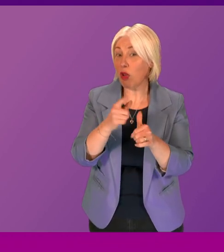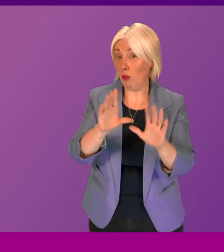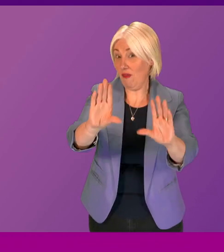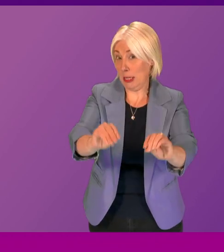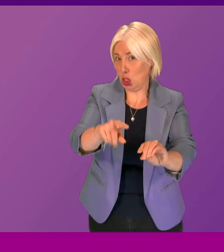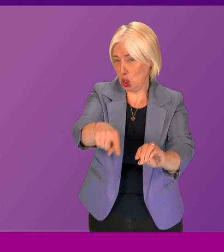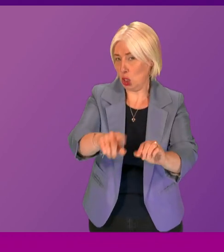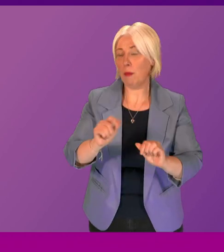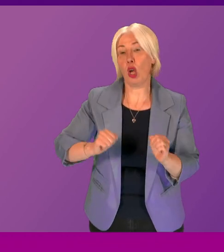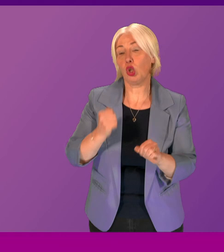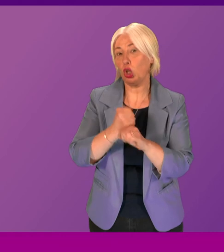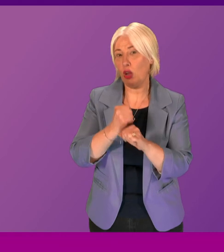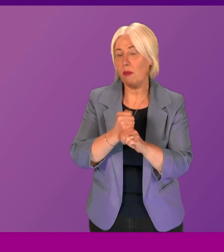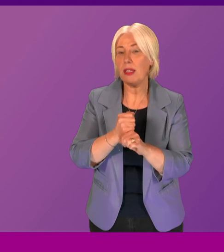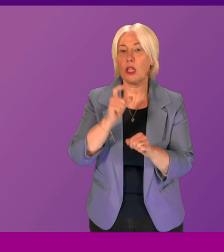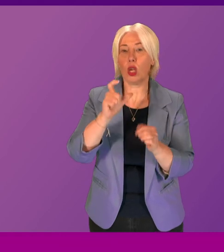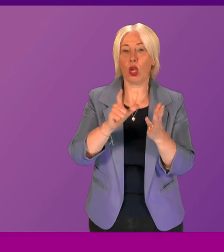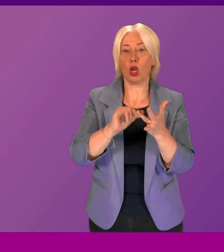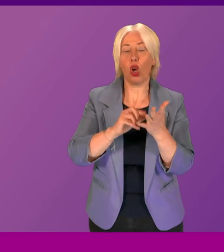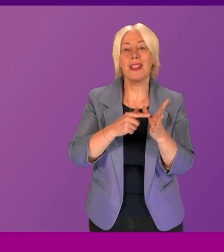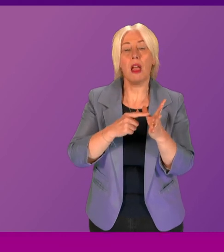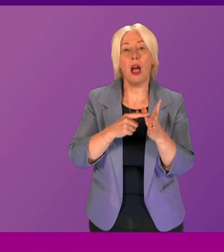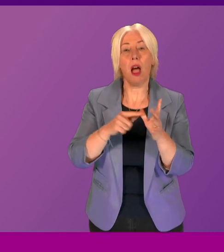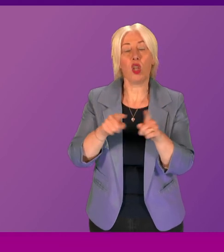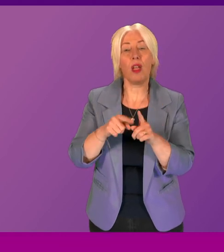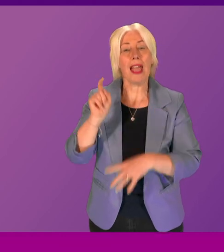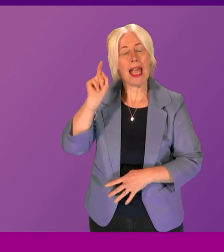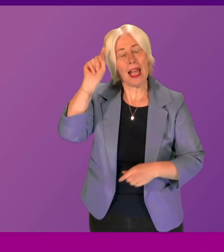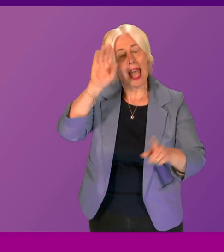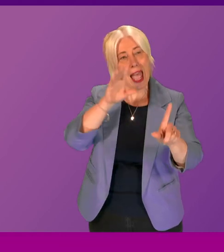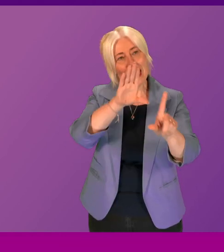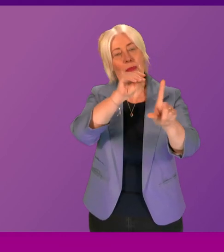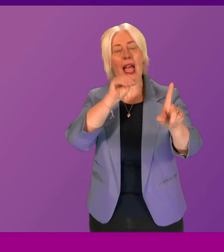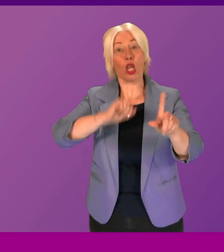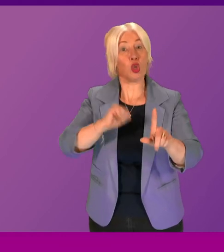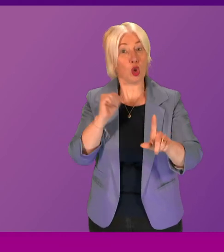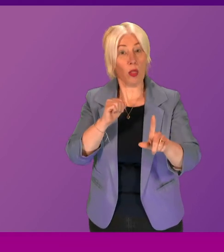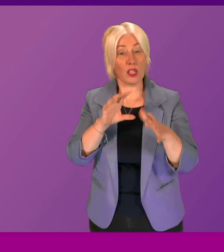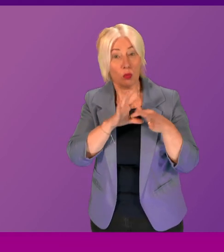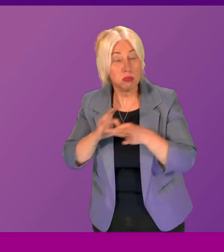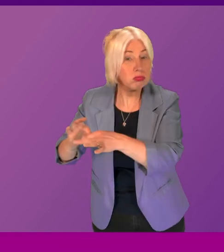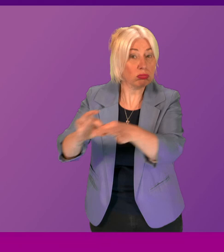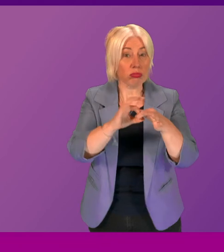In addition, the Scottish Government and the Convention of Scottish Local Authorities, supported by Inspiring Scotland, have partnered with people with lived experience and other